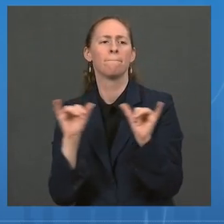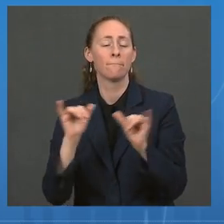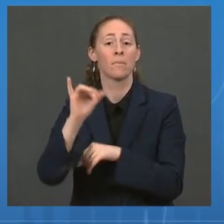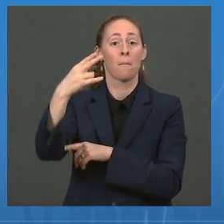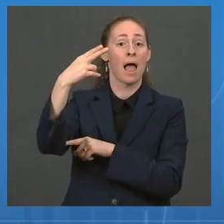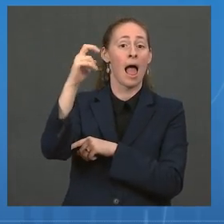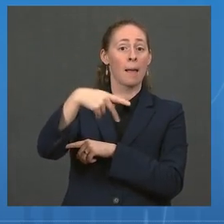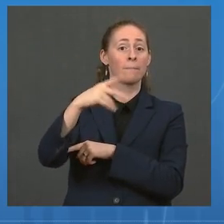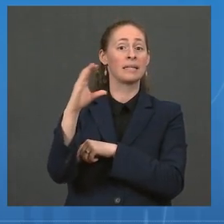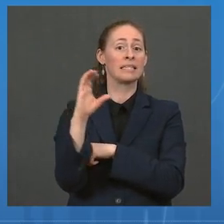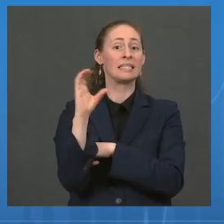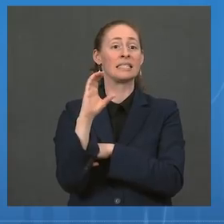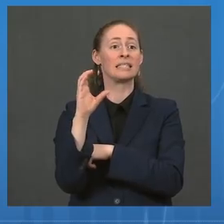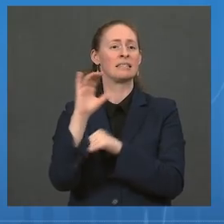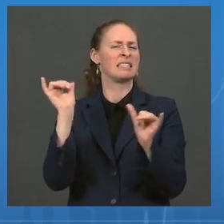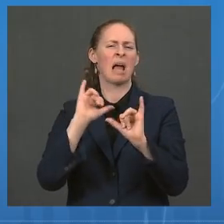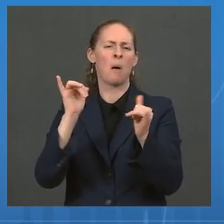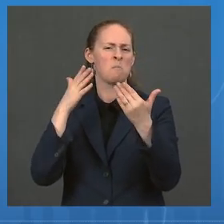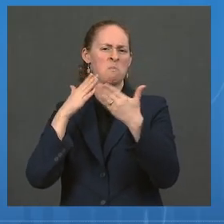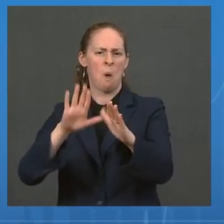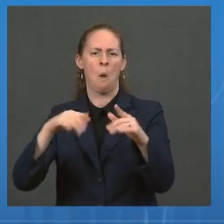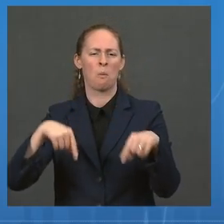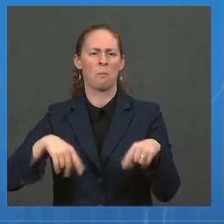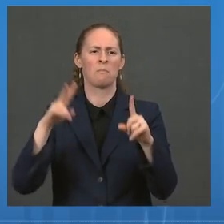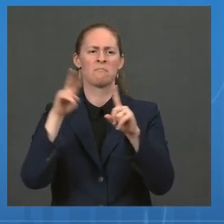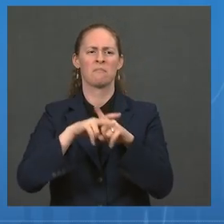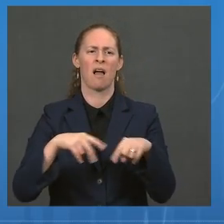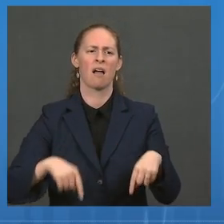Next slide. The program has two components.